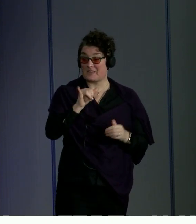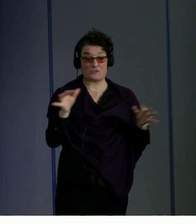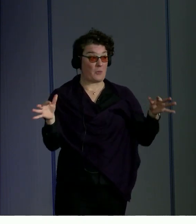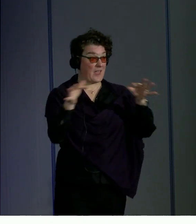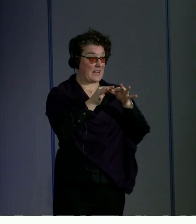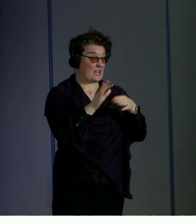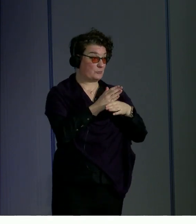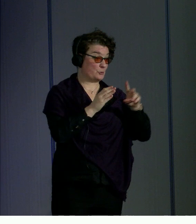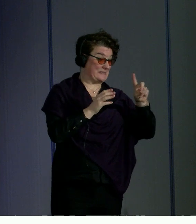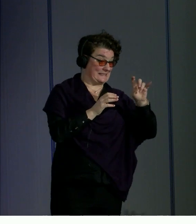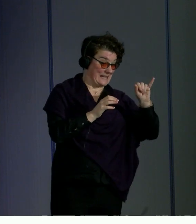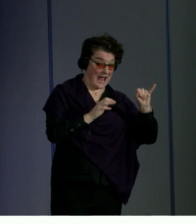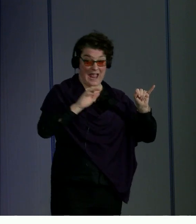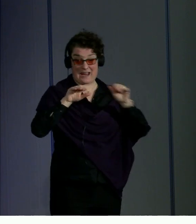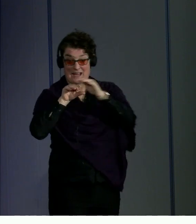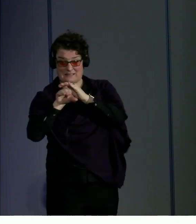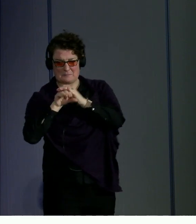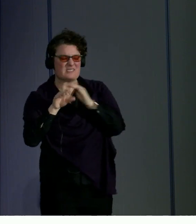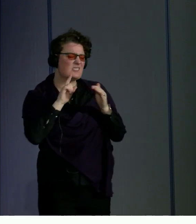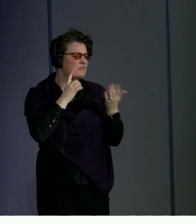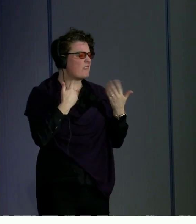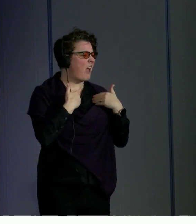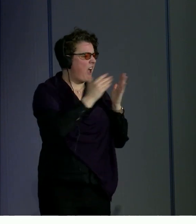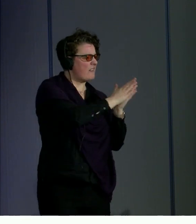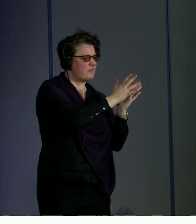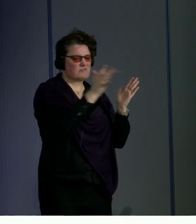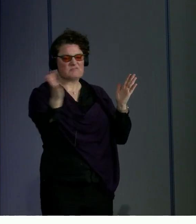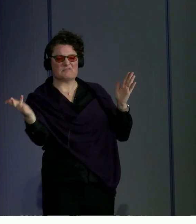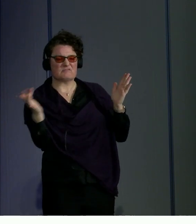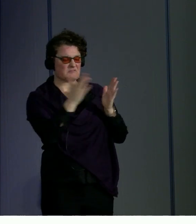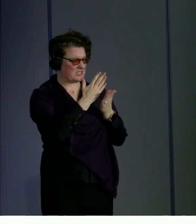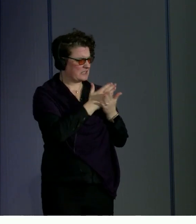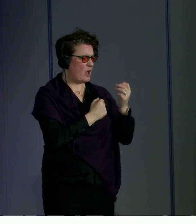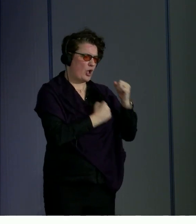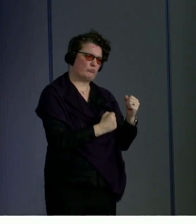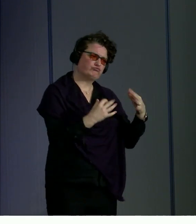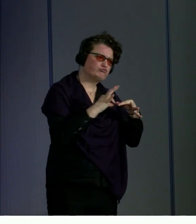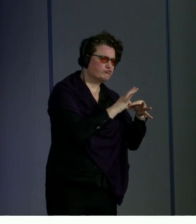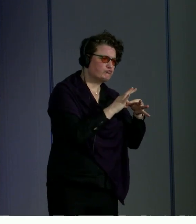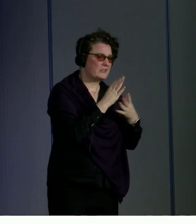accessibility lies along a spectrum and every organization is different. We work